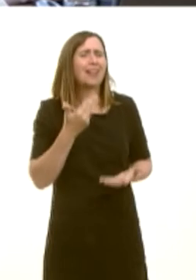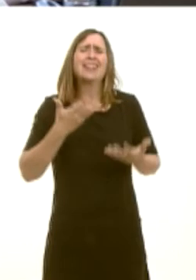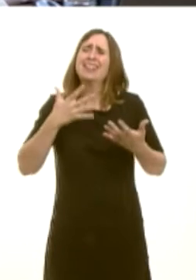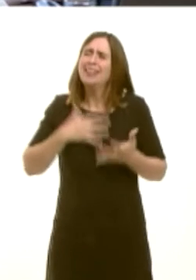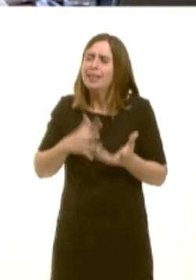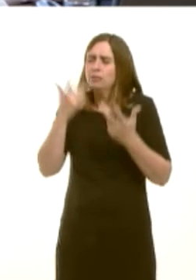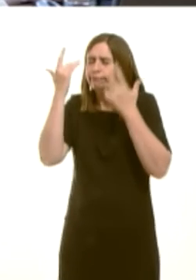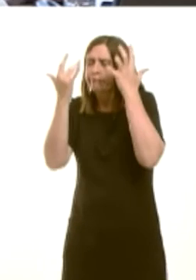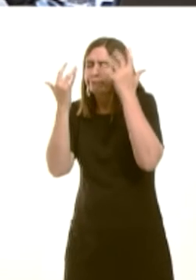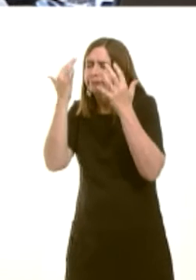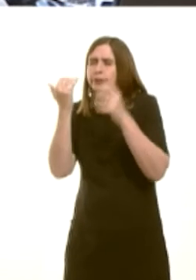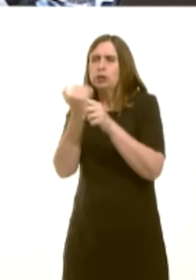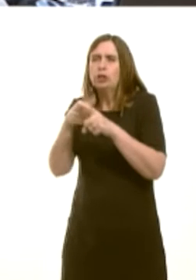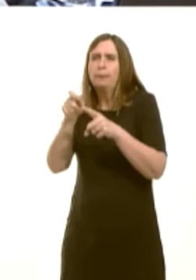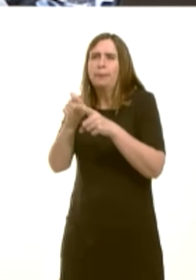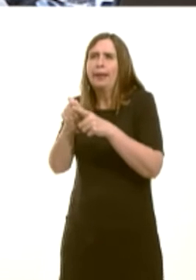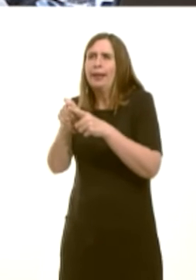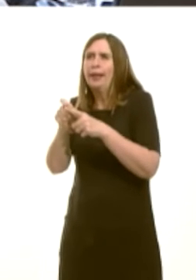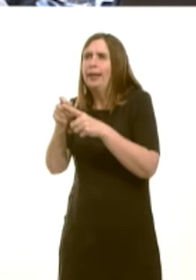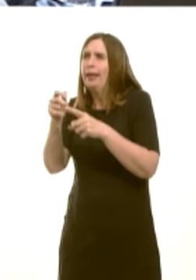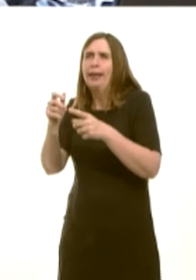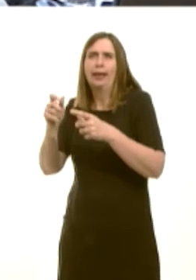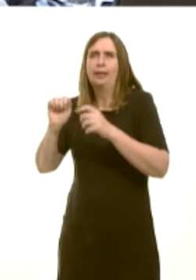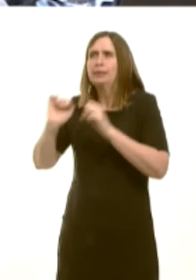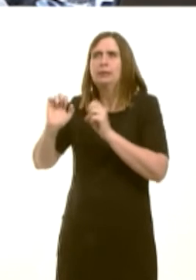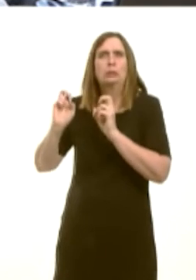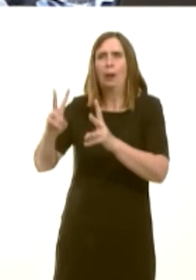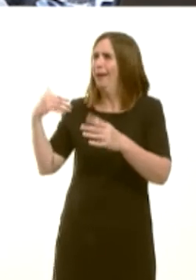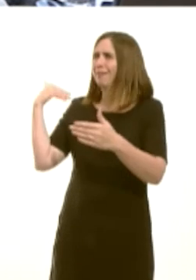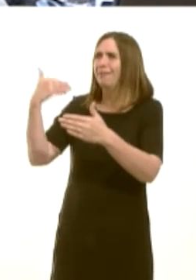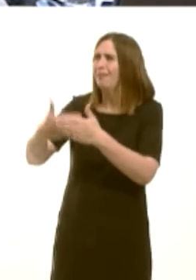the way in which GP services are delivered. The old model, the contractor model, is becoming